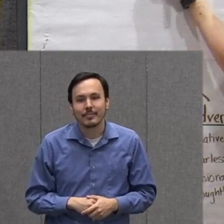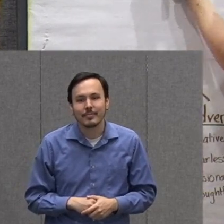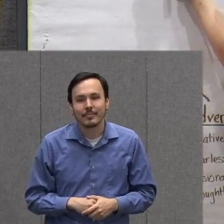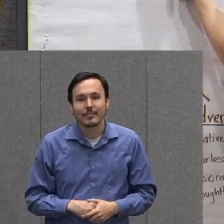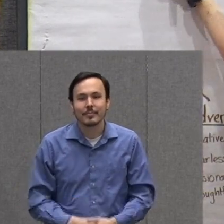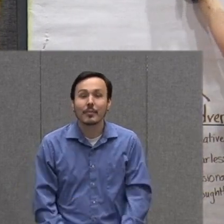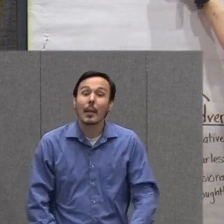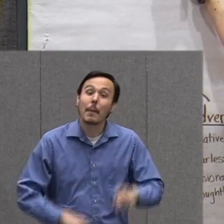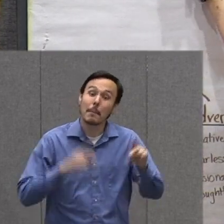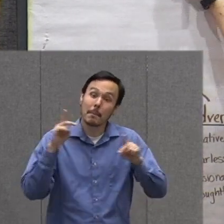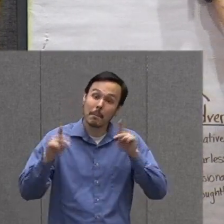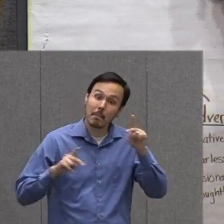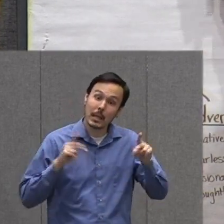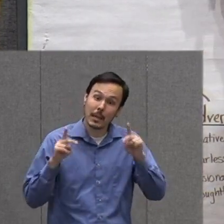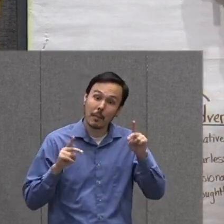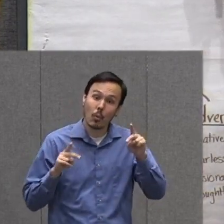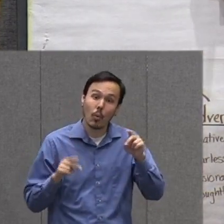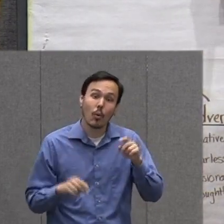People who help